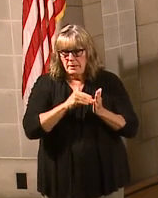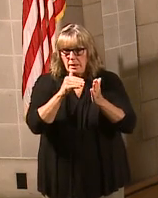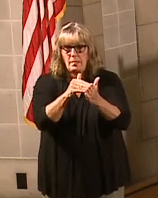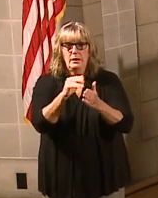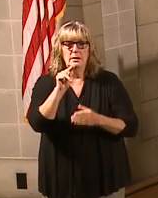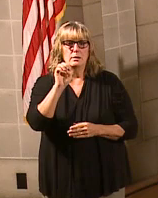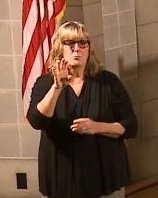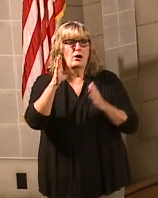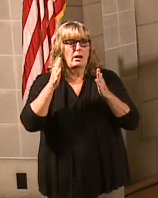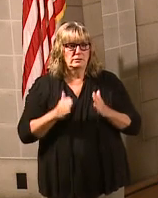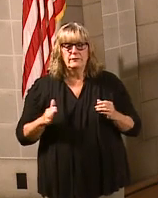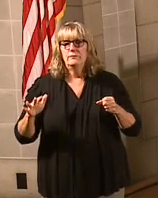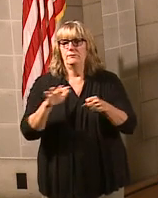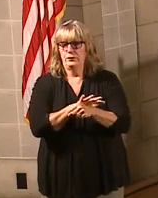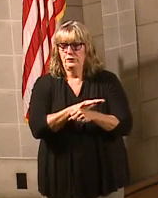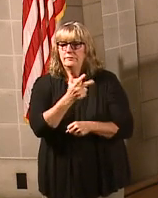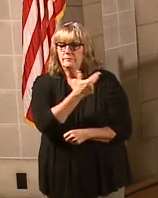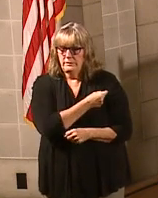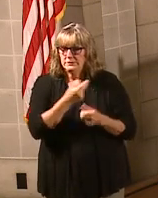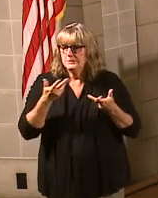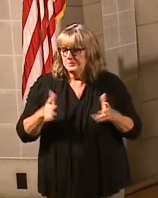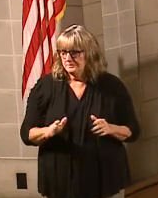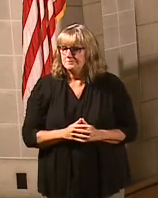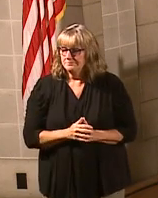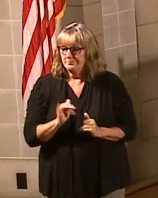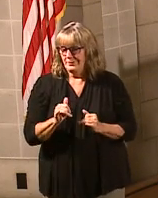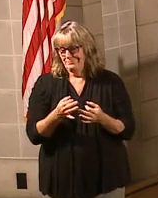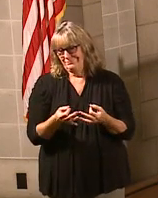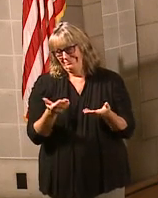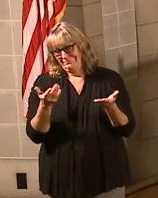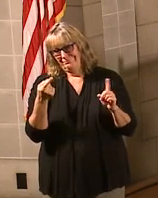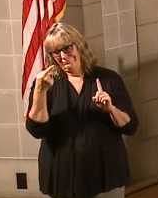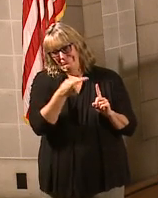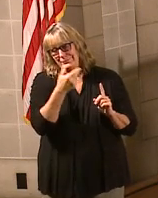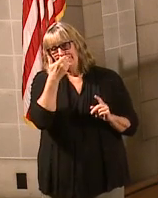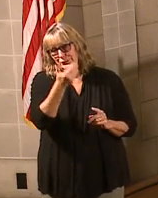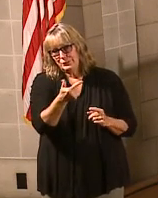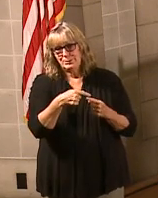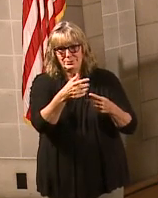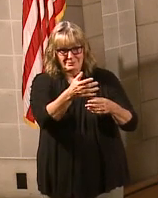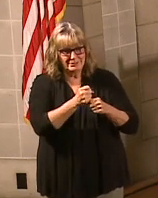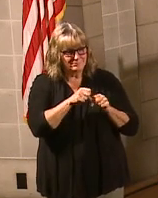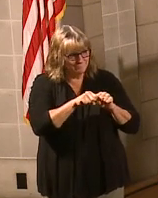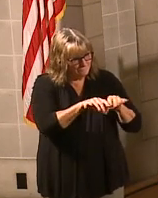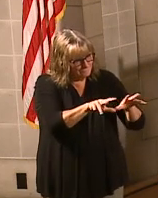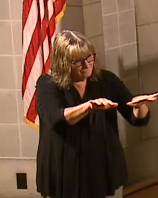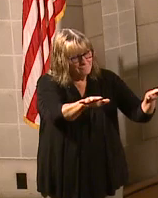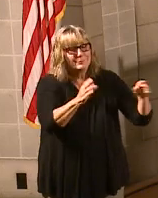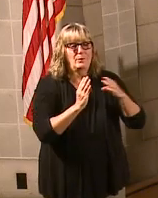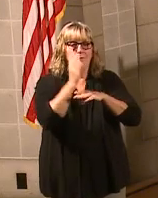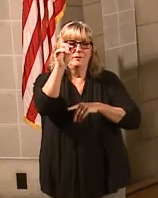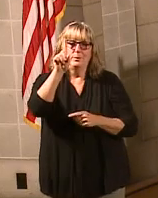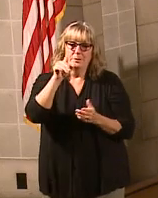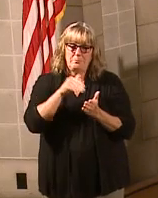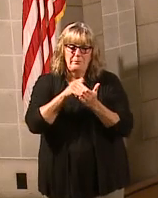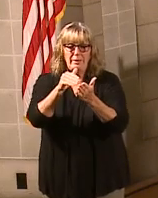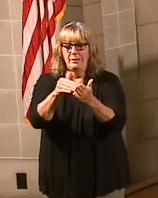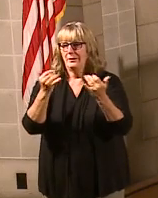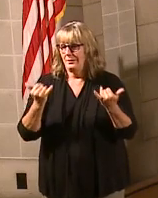WHEN I WAS TALKING ABOUT VACCINES, WE ALSO CROSSED THE